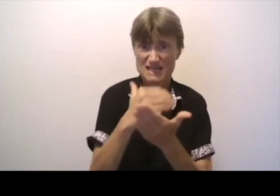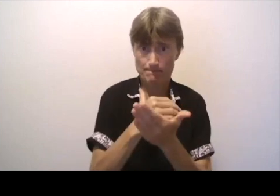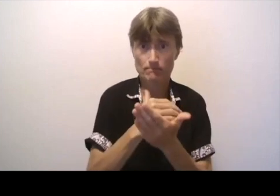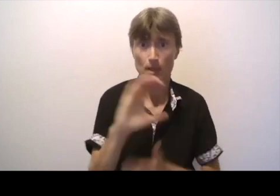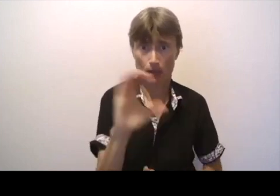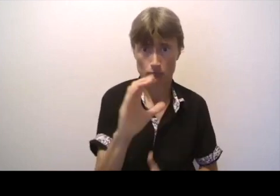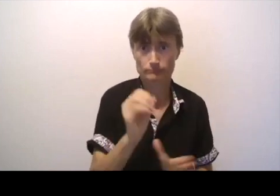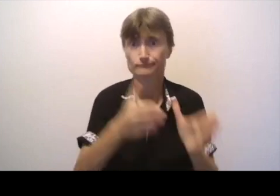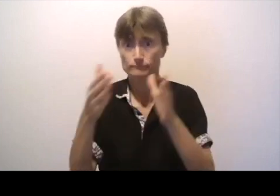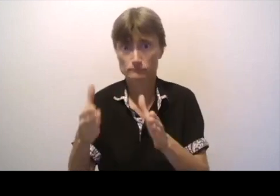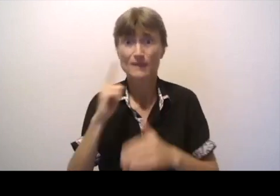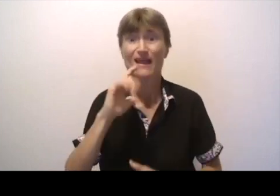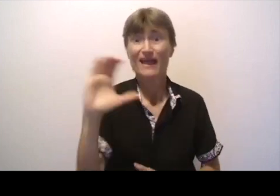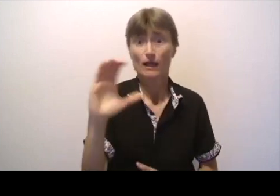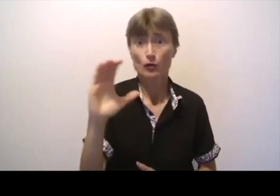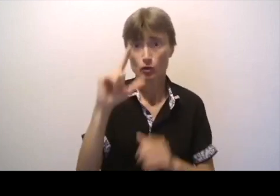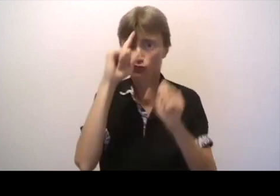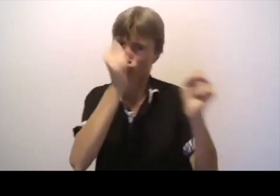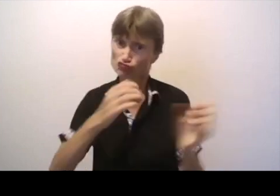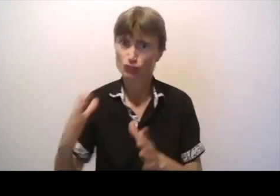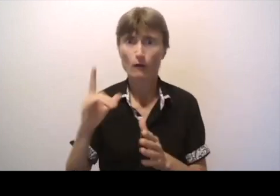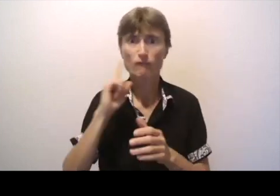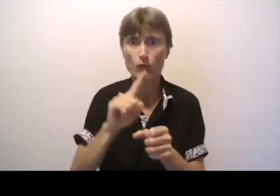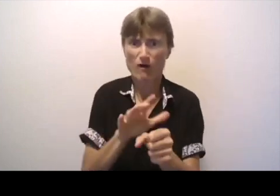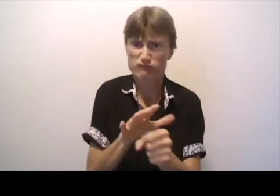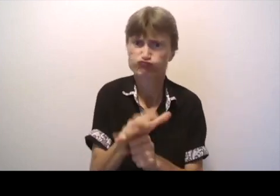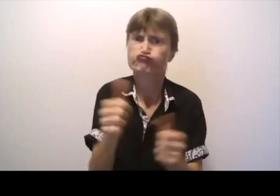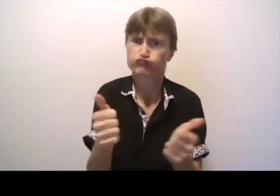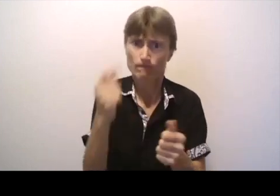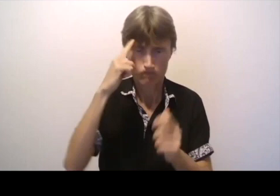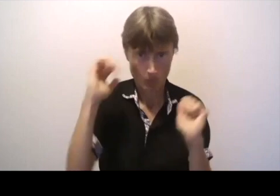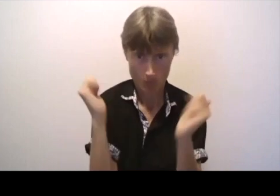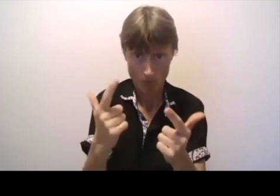Calgary's poverty strategy and the Ontario Basic Income Network